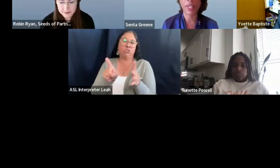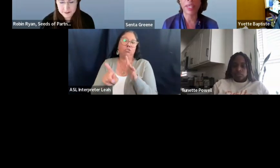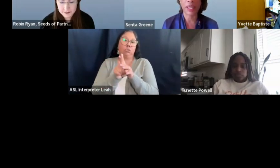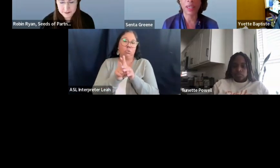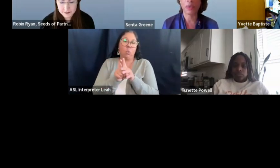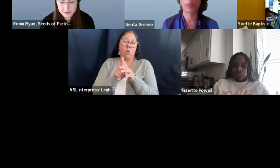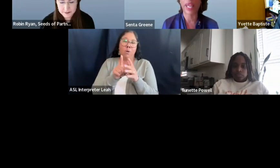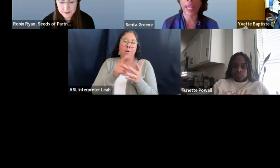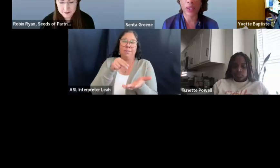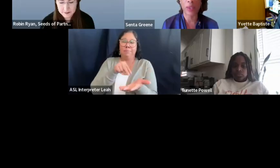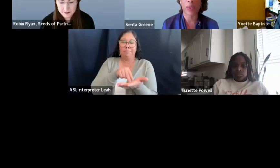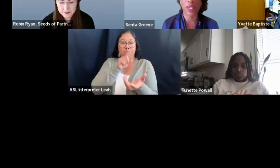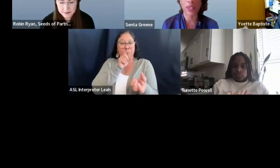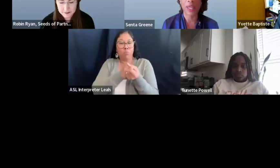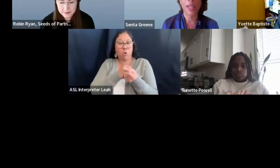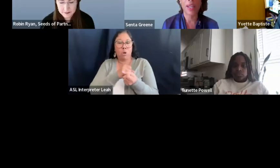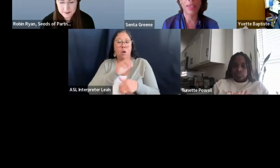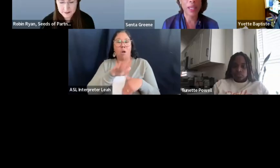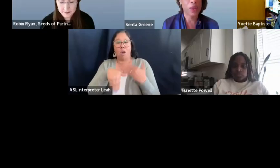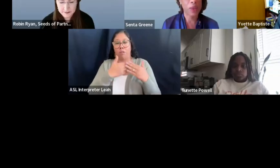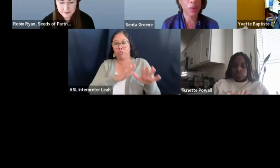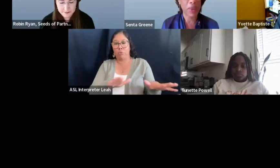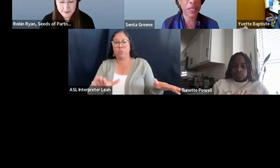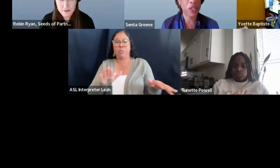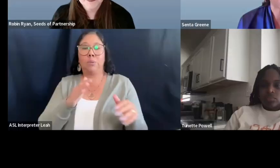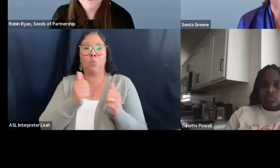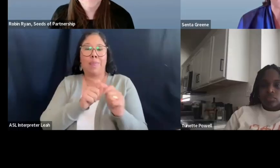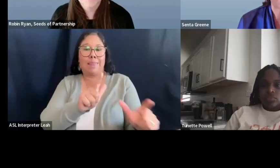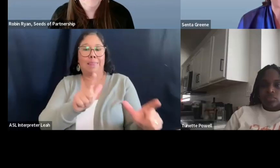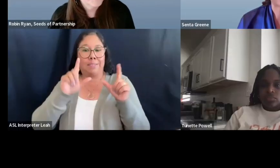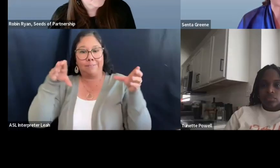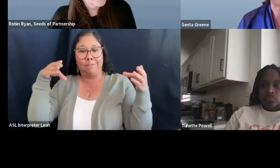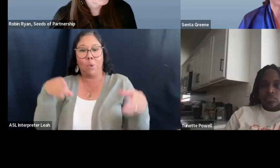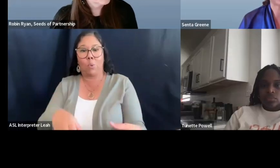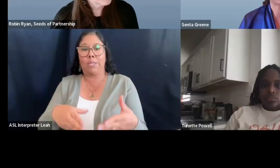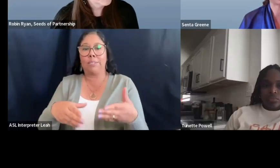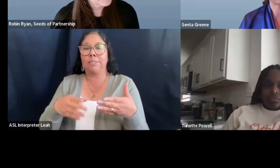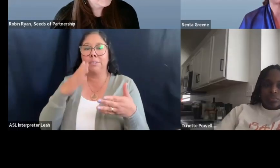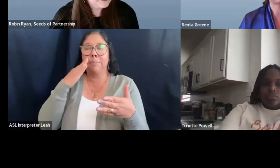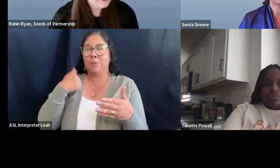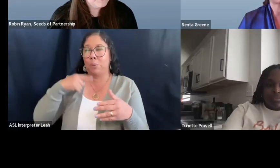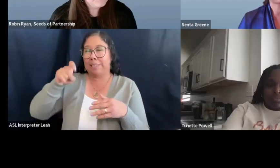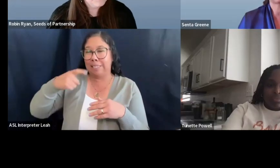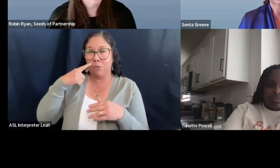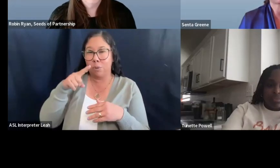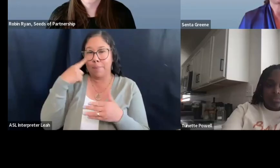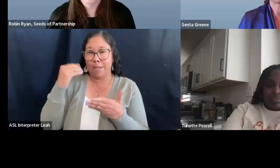deeply needed for black students. Thank you so much. Um, I am going to turn it back over